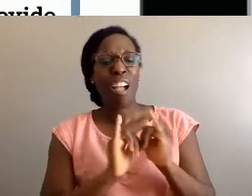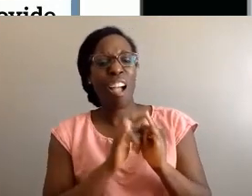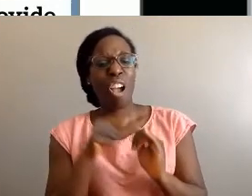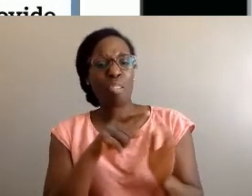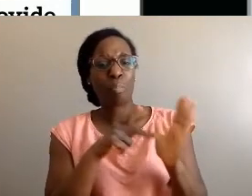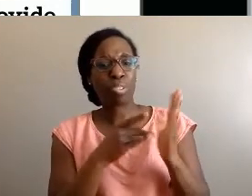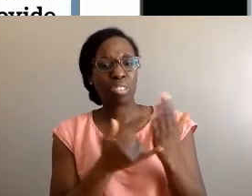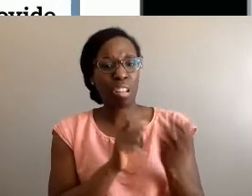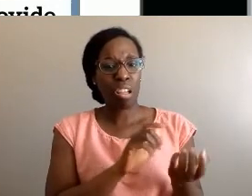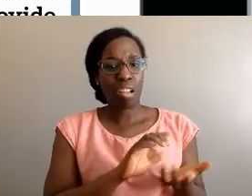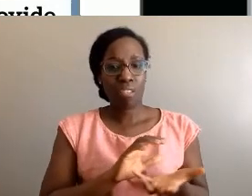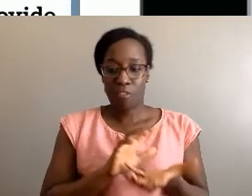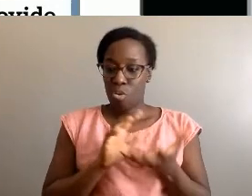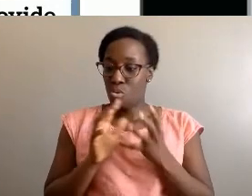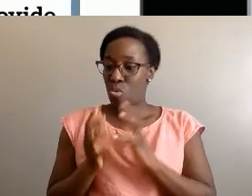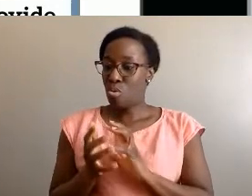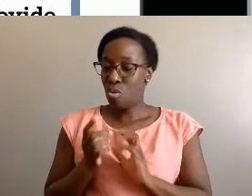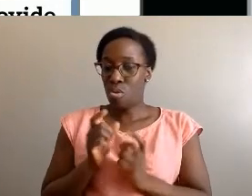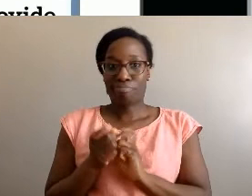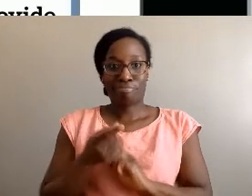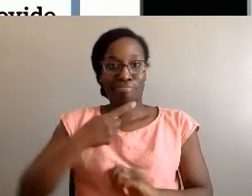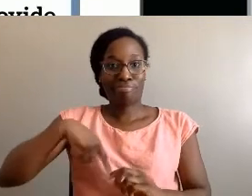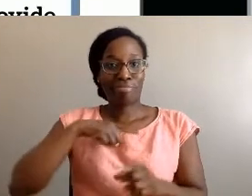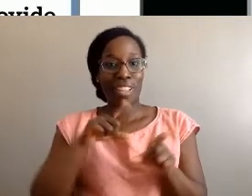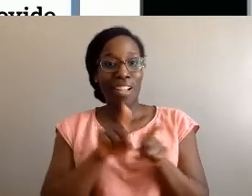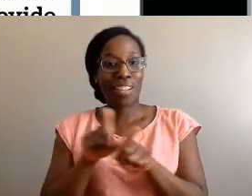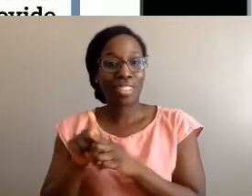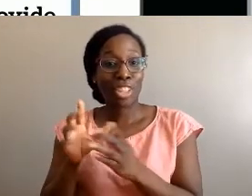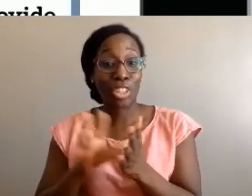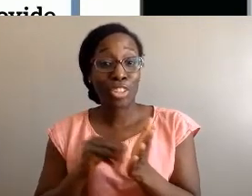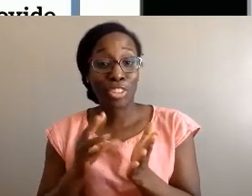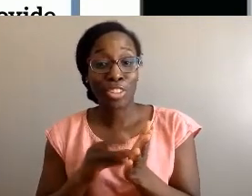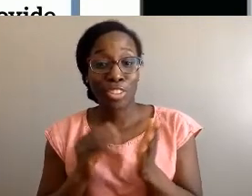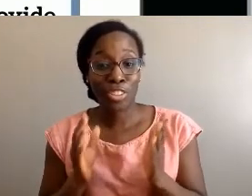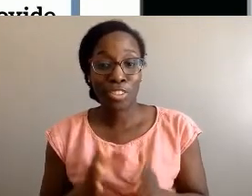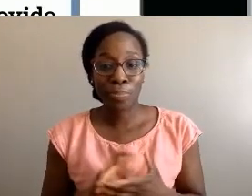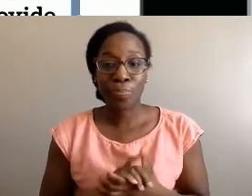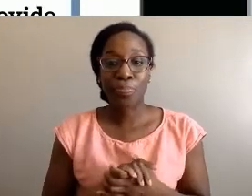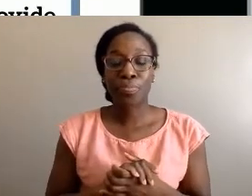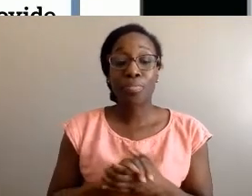students are able to apply just acquired skills and knowledge to new situations.